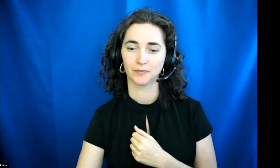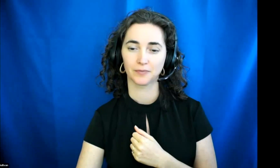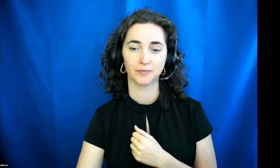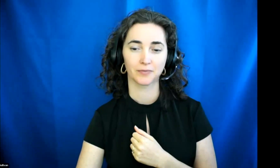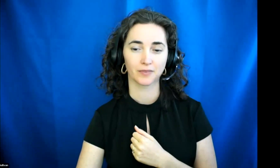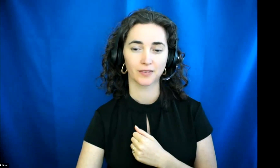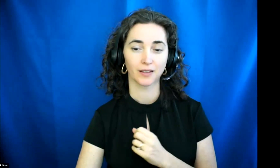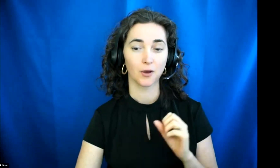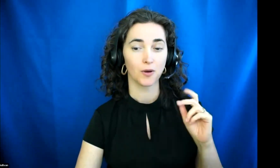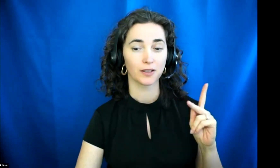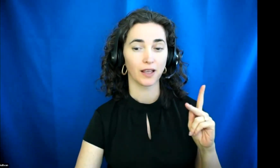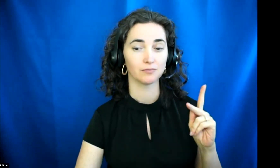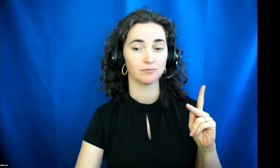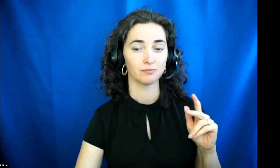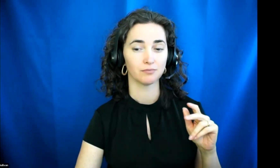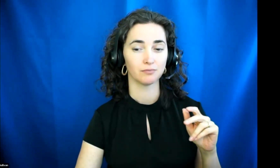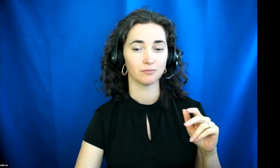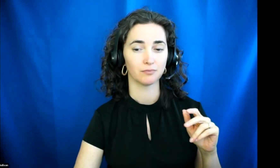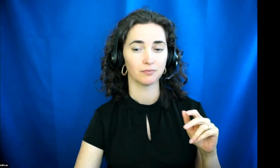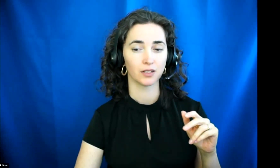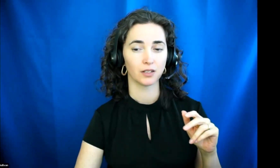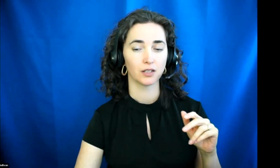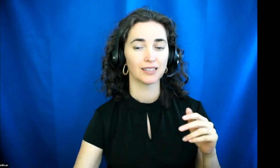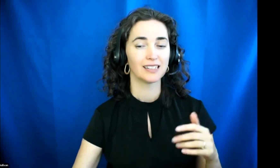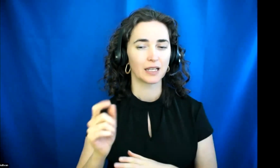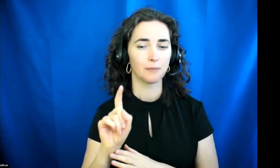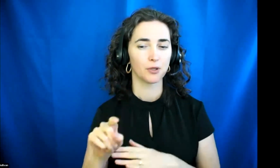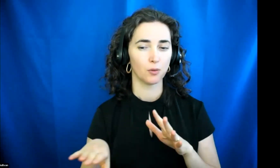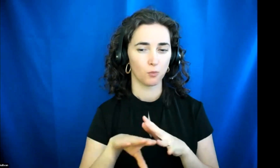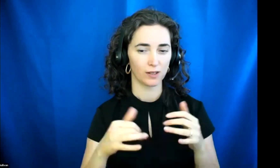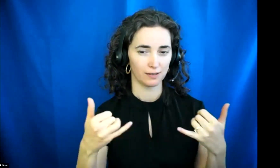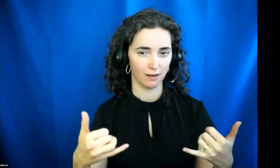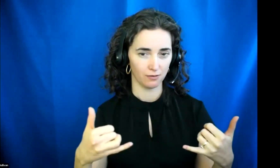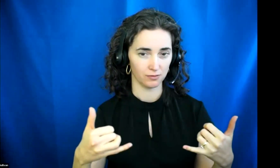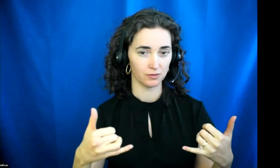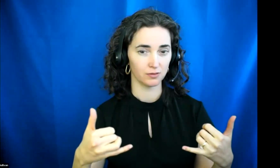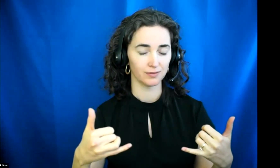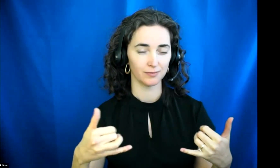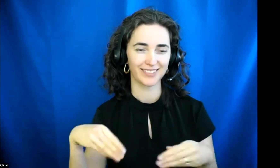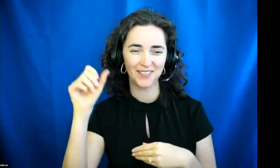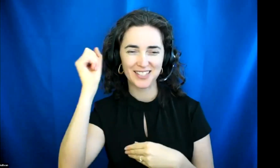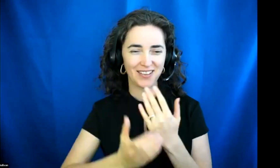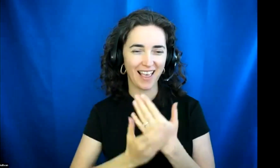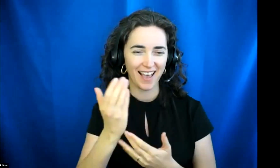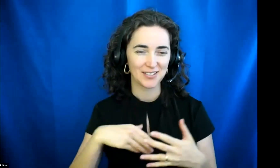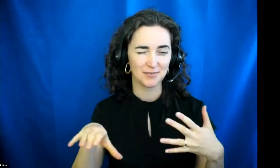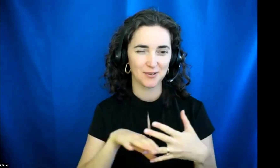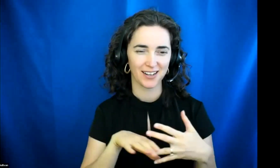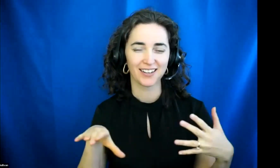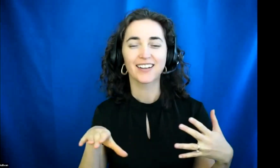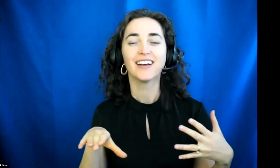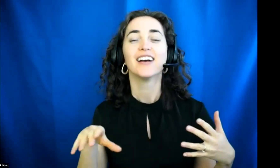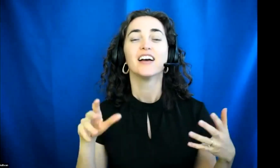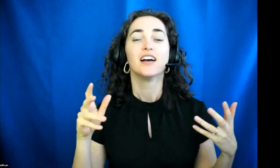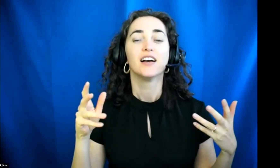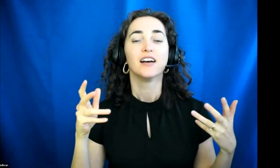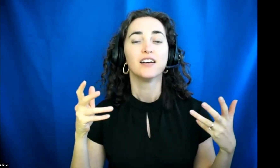Alright, we're gonna take a 10 min break at this point. To give Sylvie's hands a break and then will be.